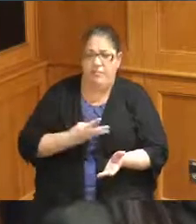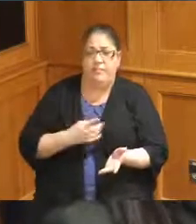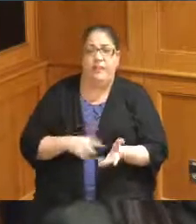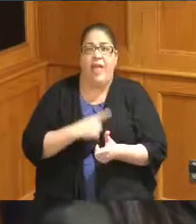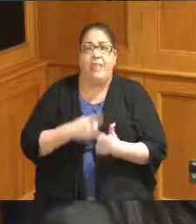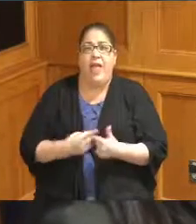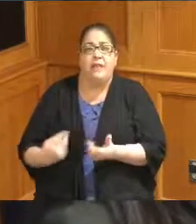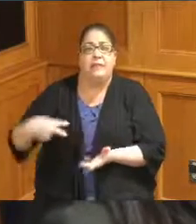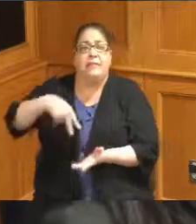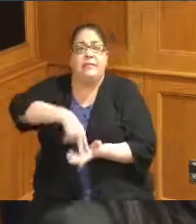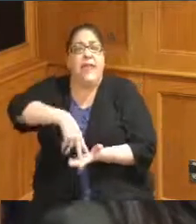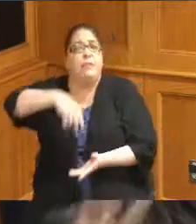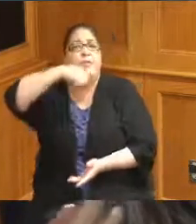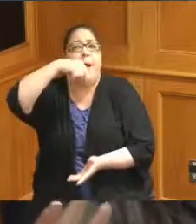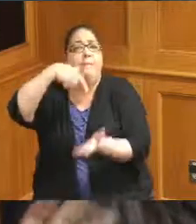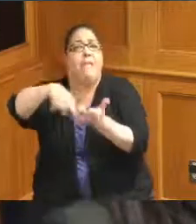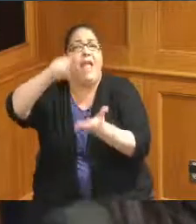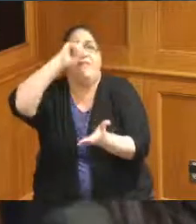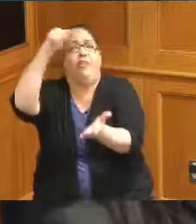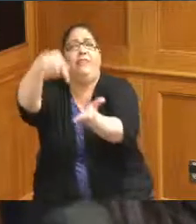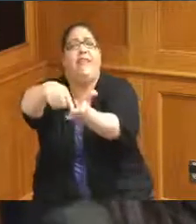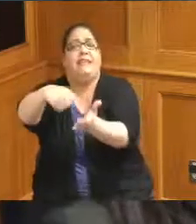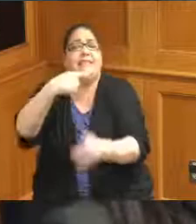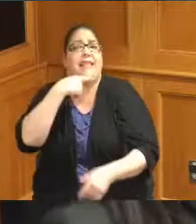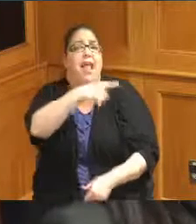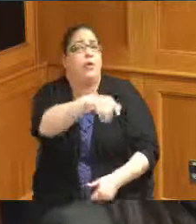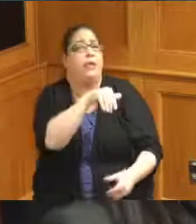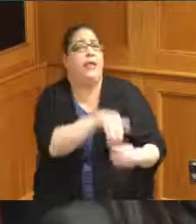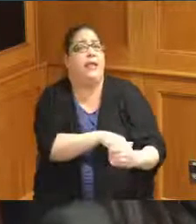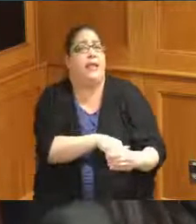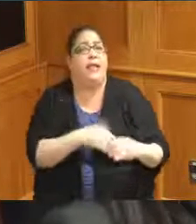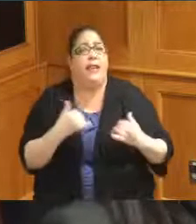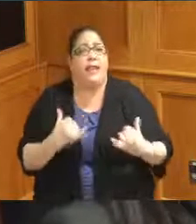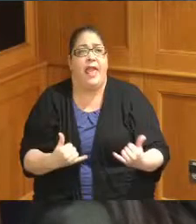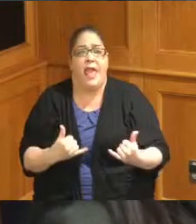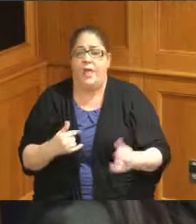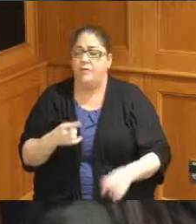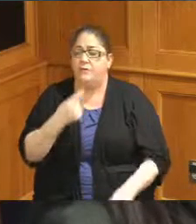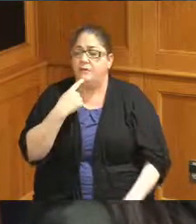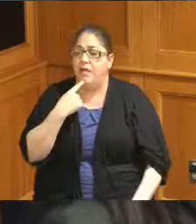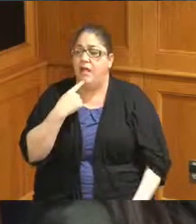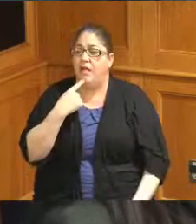paid for this but say y'all in and then jump in and say now we want you to go with an arena